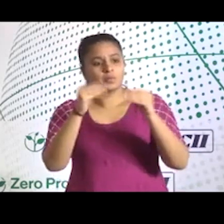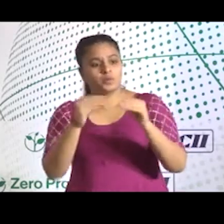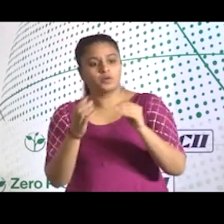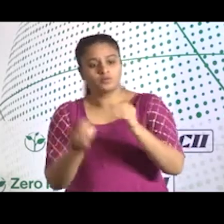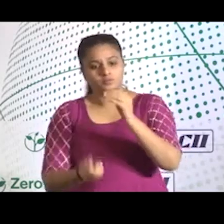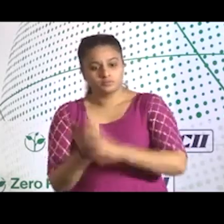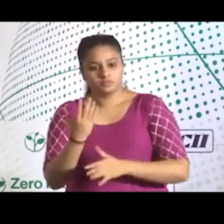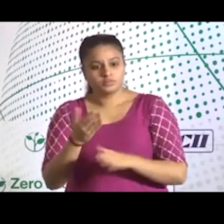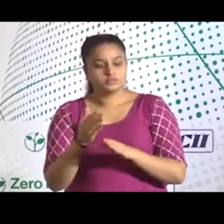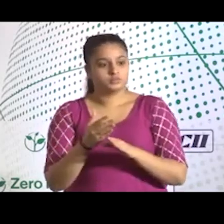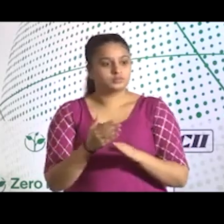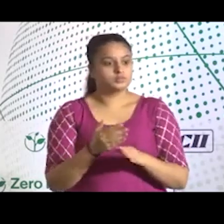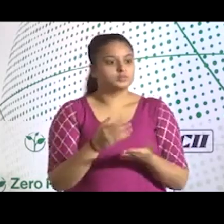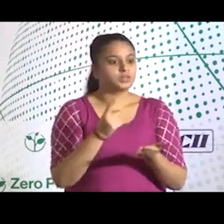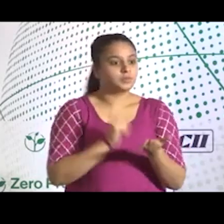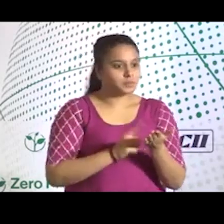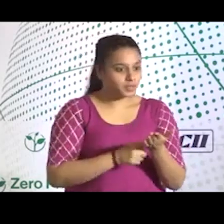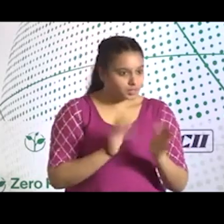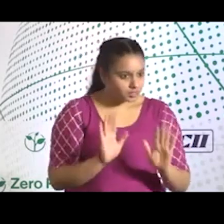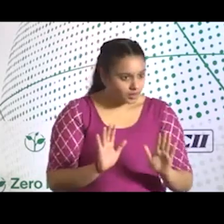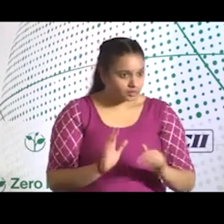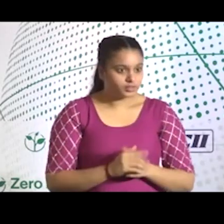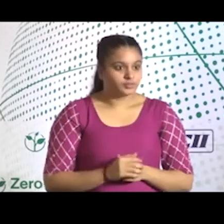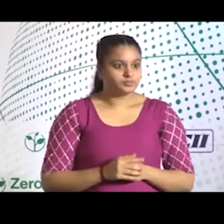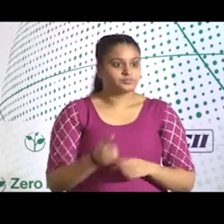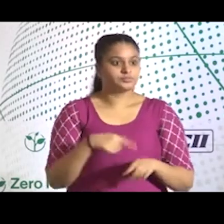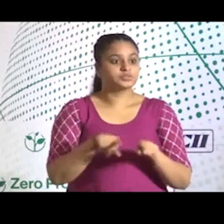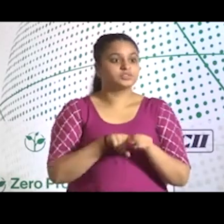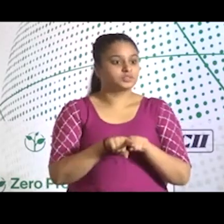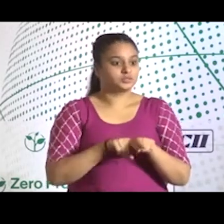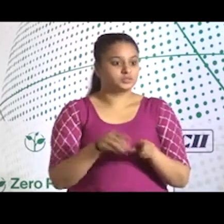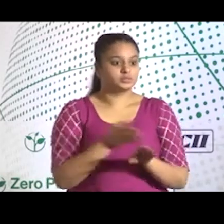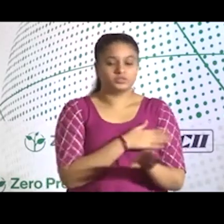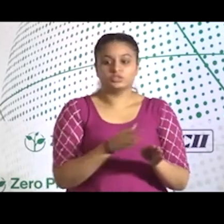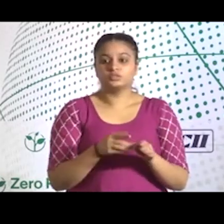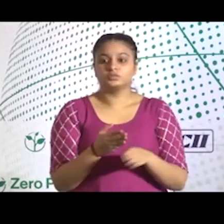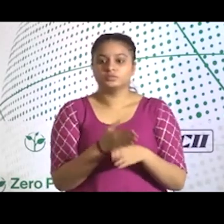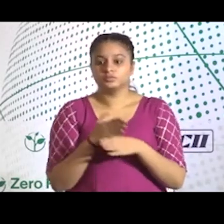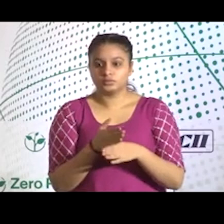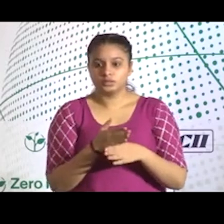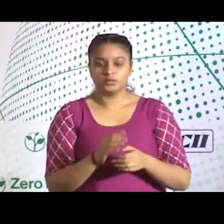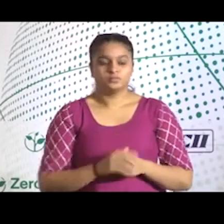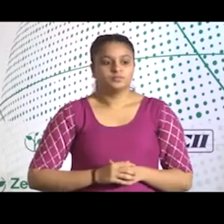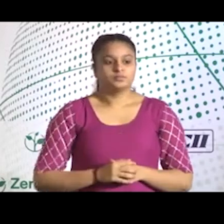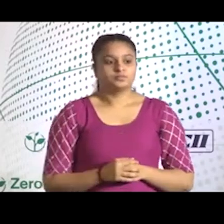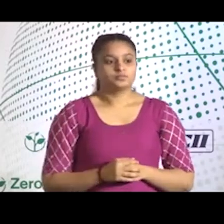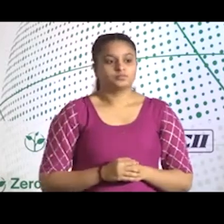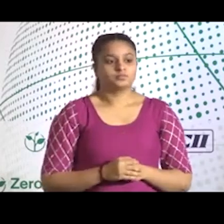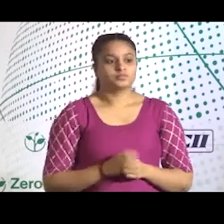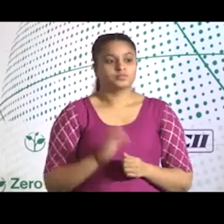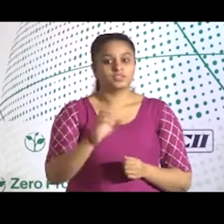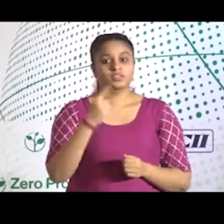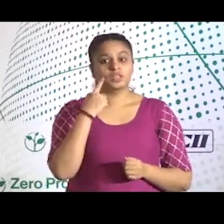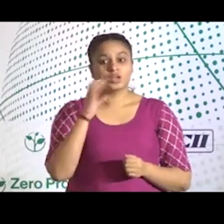And you know, the example I was sharing, for example, in Wipro, the CIO knows that